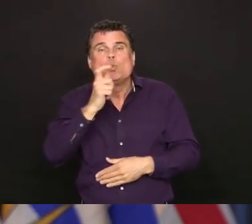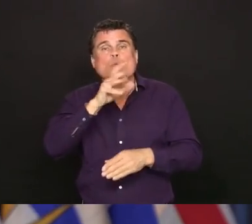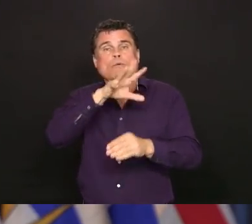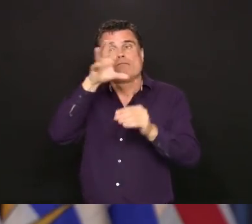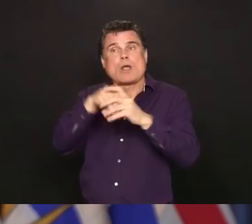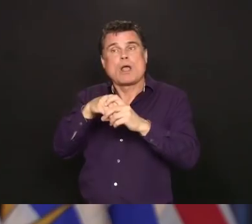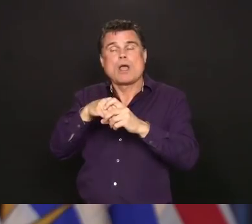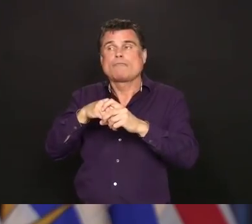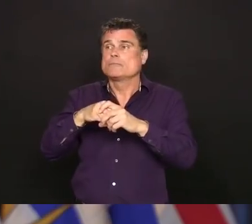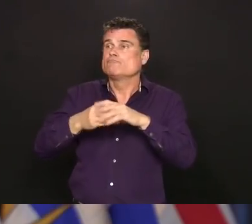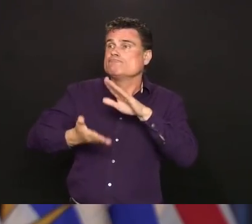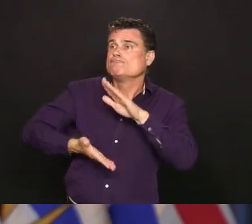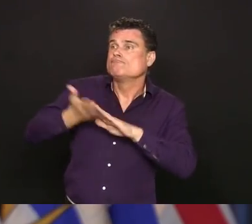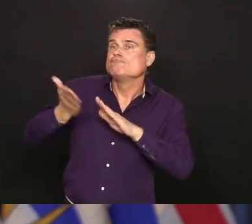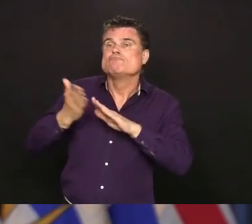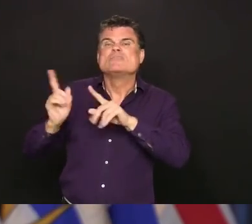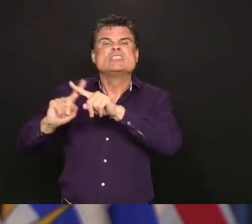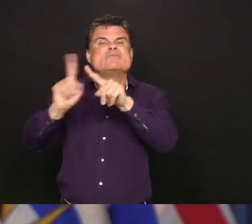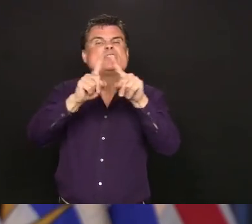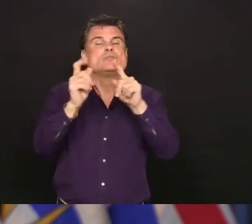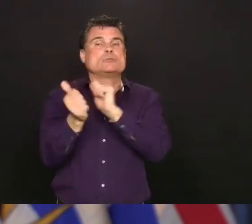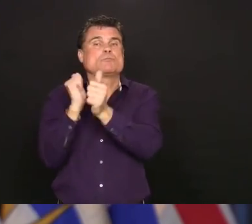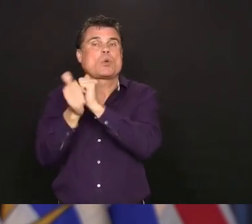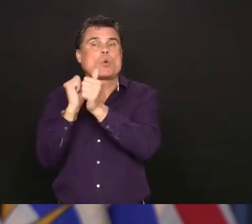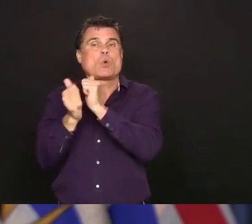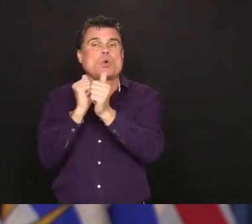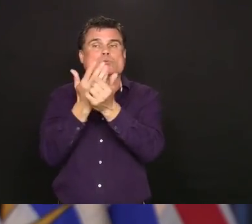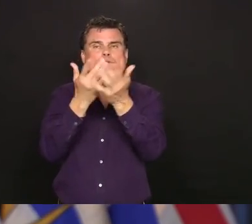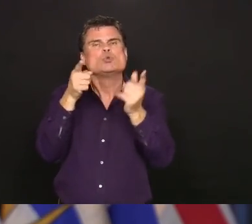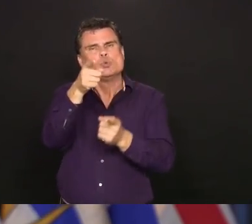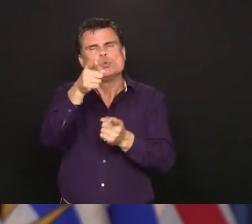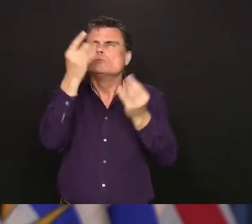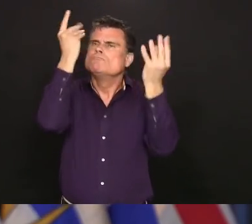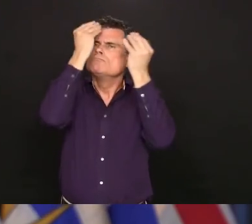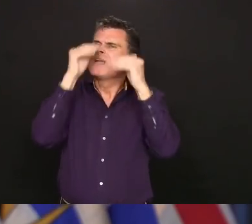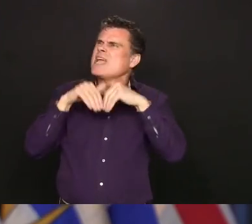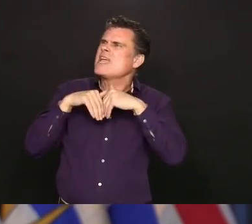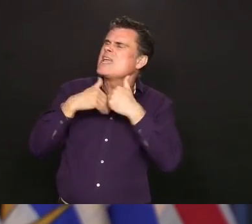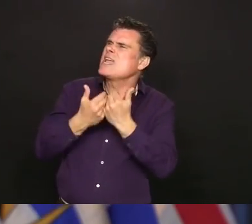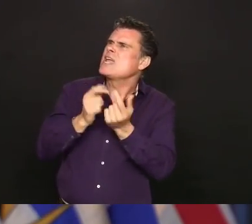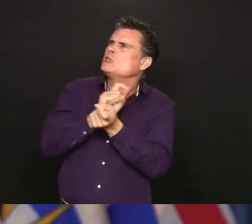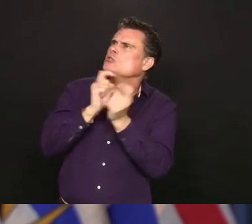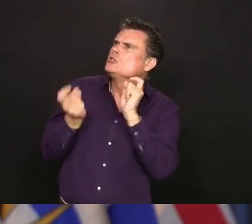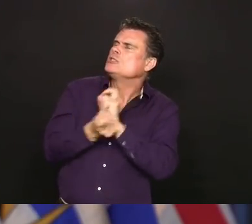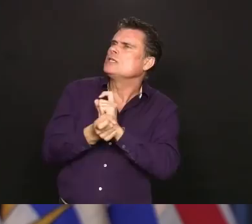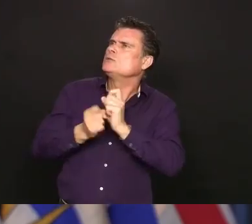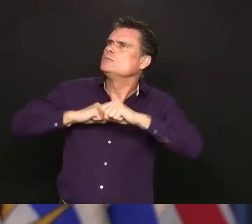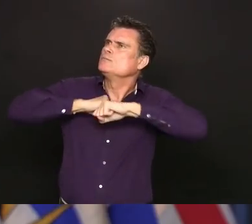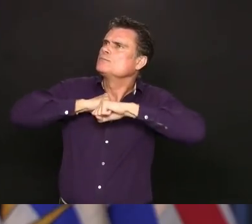how we can do it in this new normal for now, recognizing it's not going to be forever, but